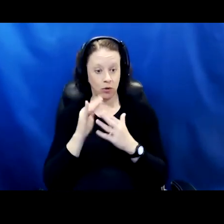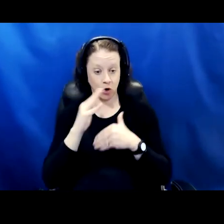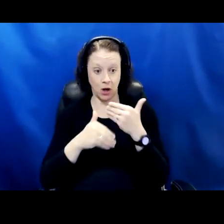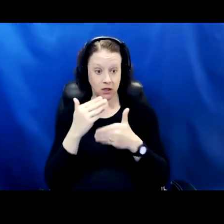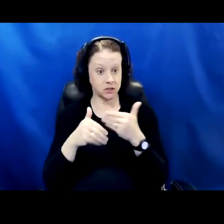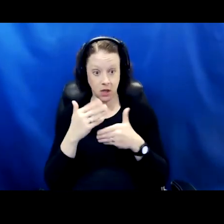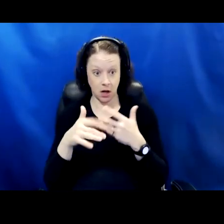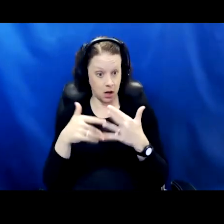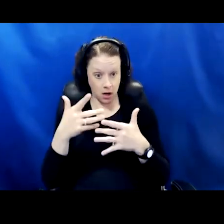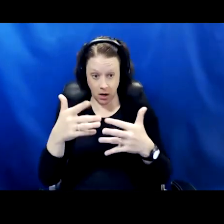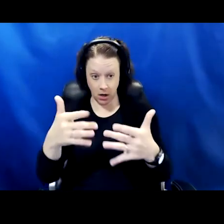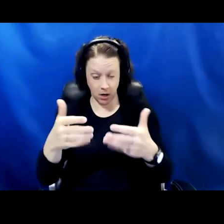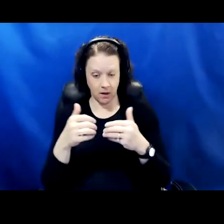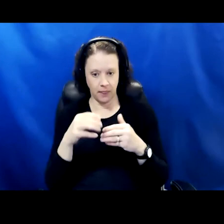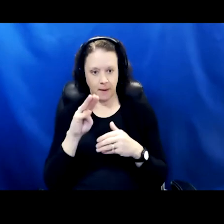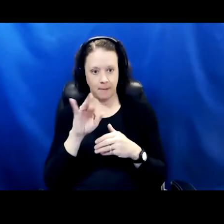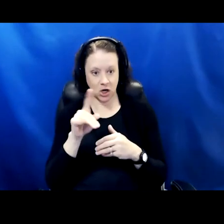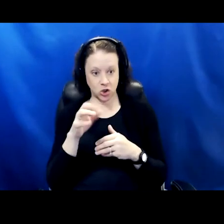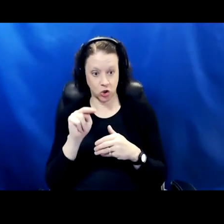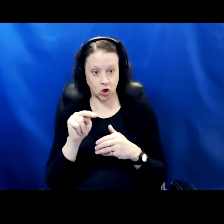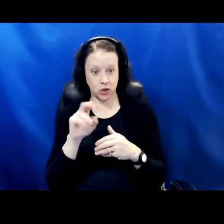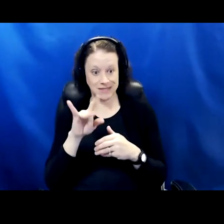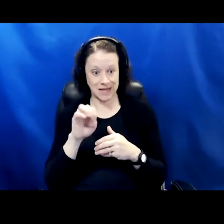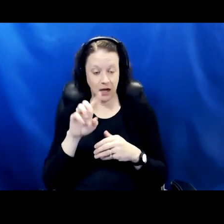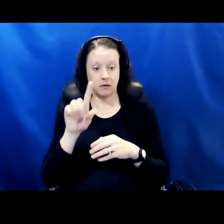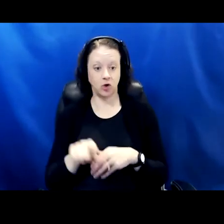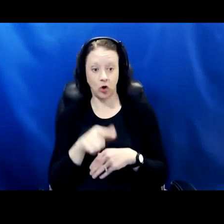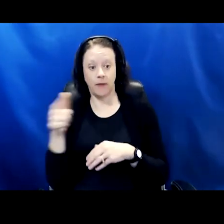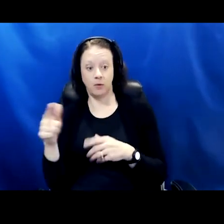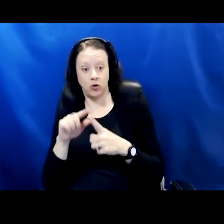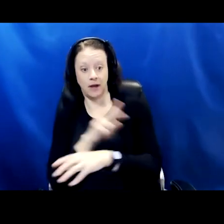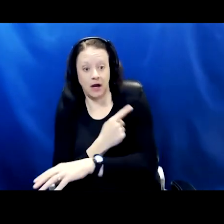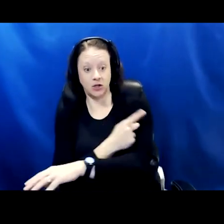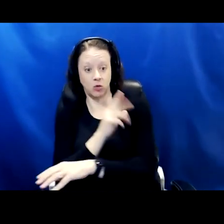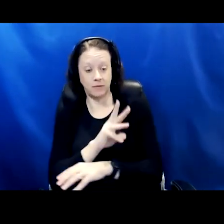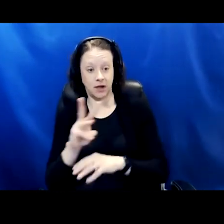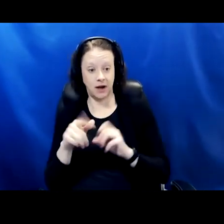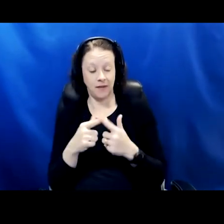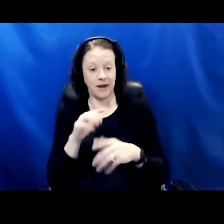They went, the My Turn site took them to the Kaiser website, and then at the Kaiser website, they had to fill out